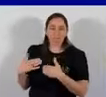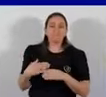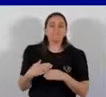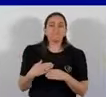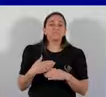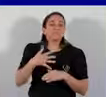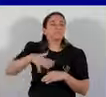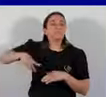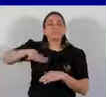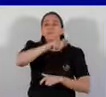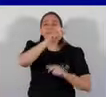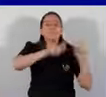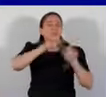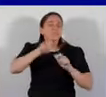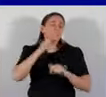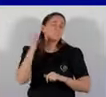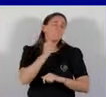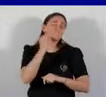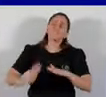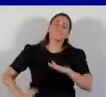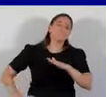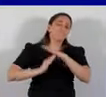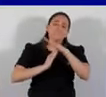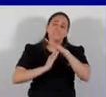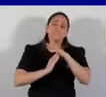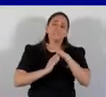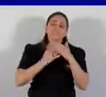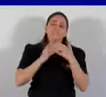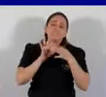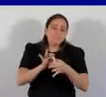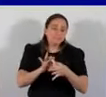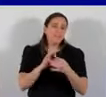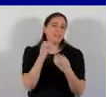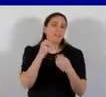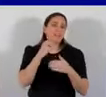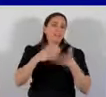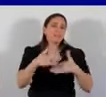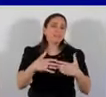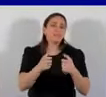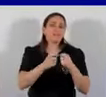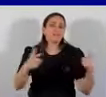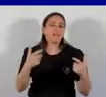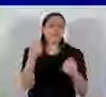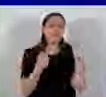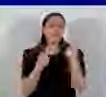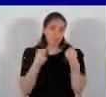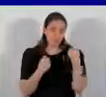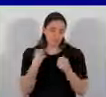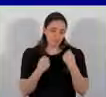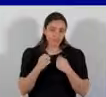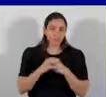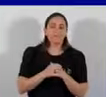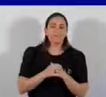That is what Adam Smith said The division of work is limited by the size of the market